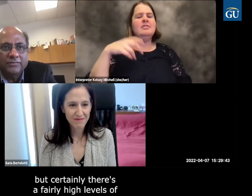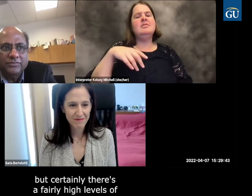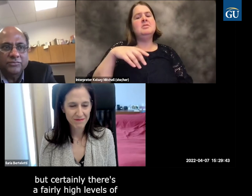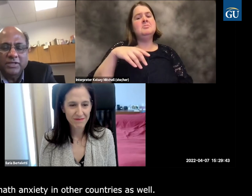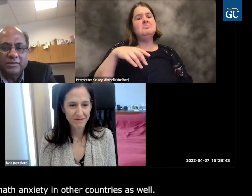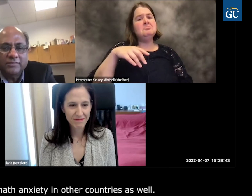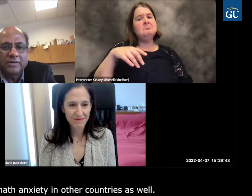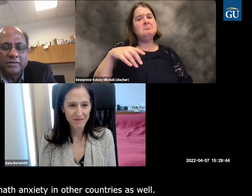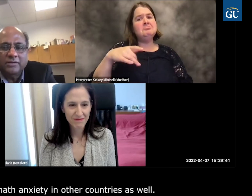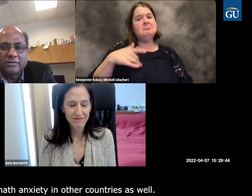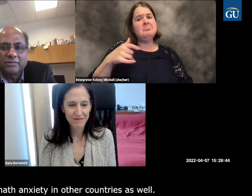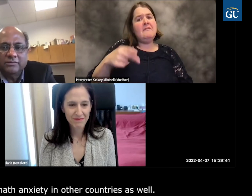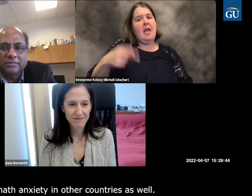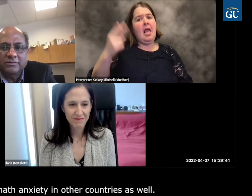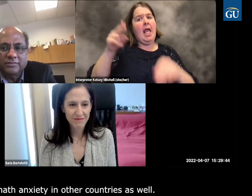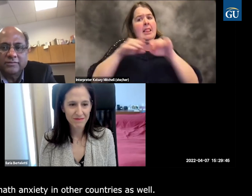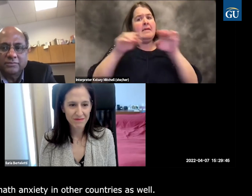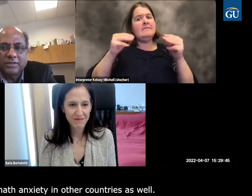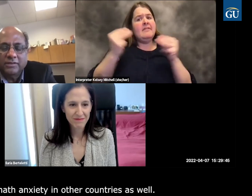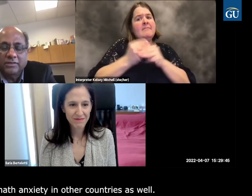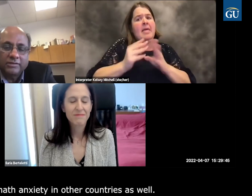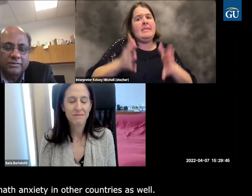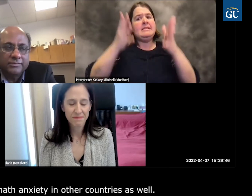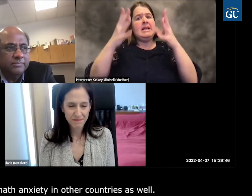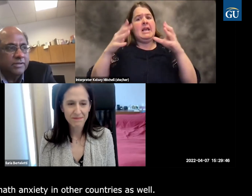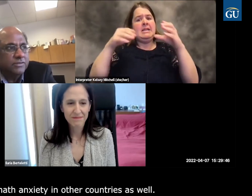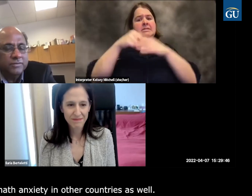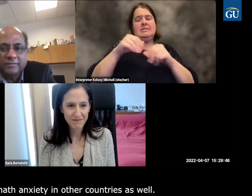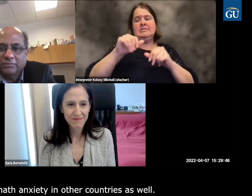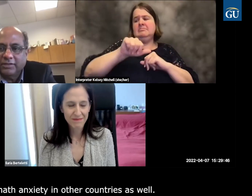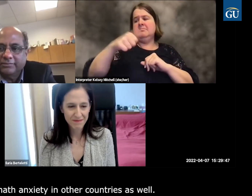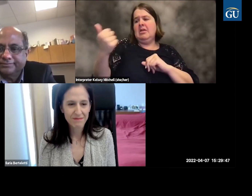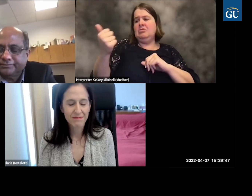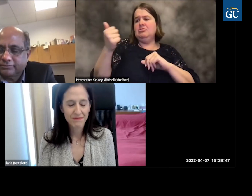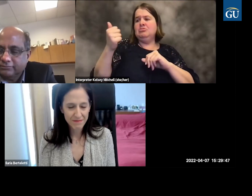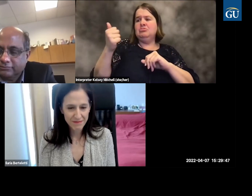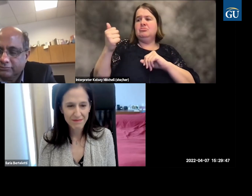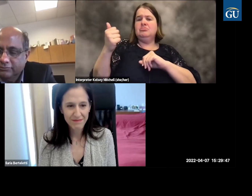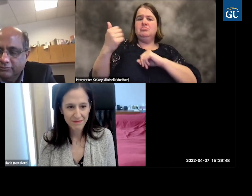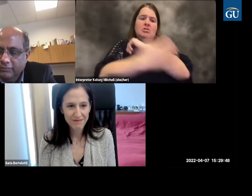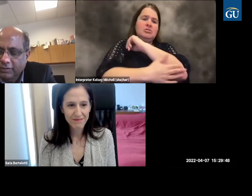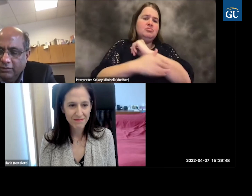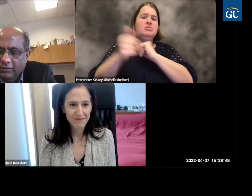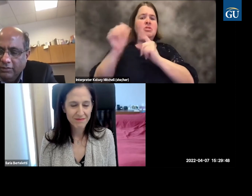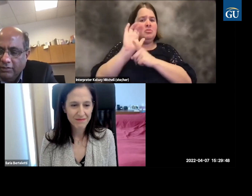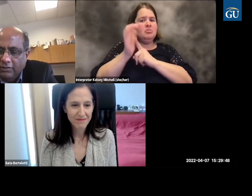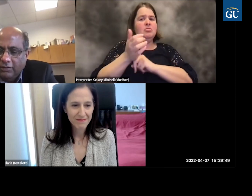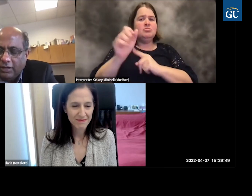of math anxiety in other cultures as